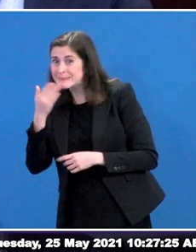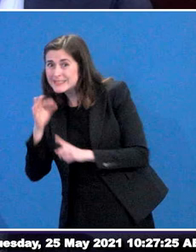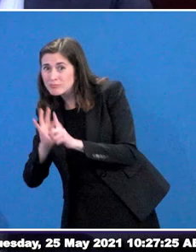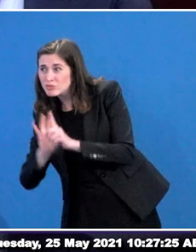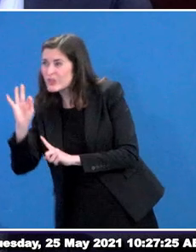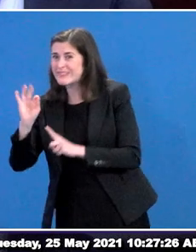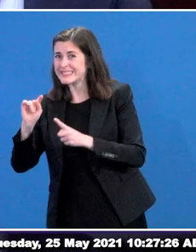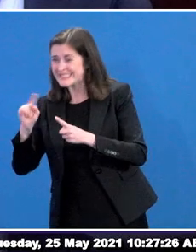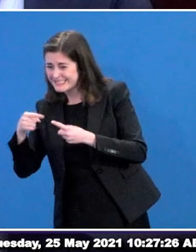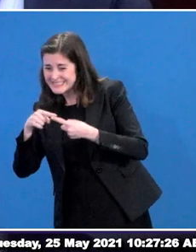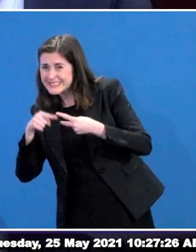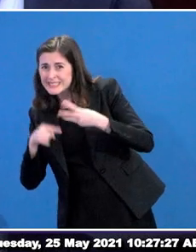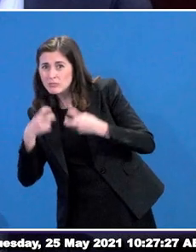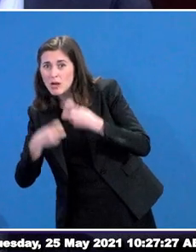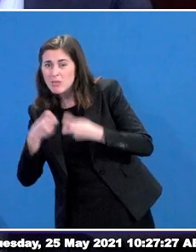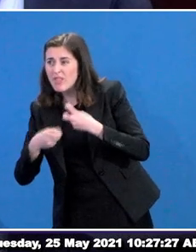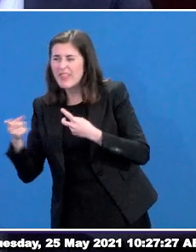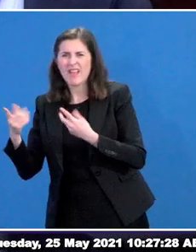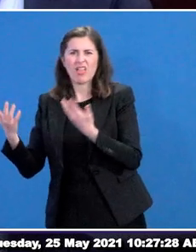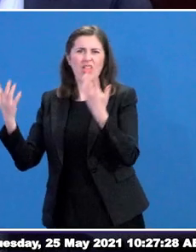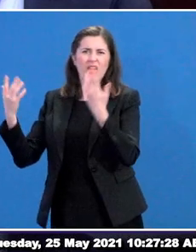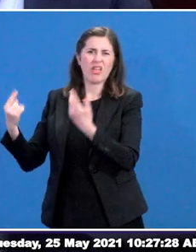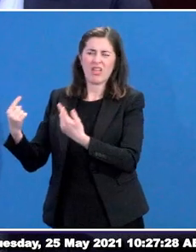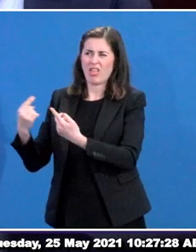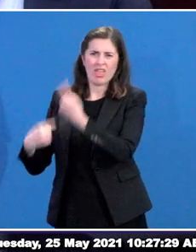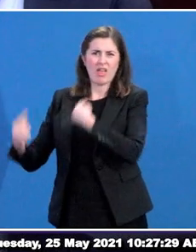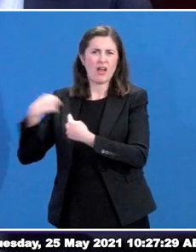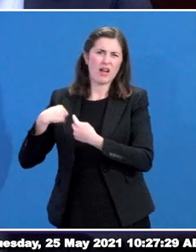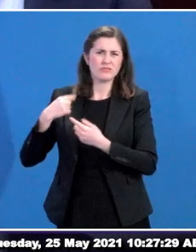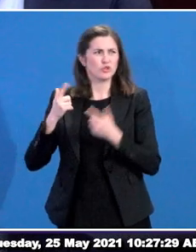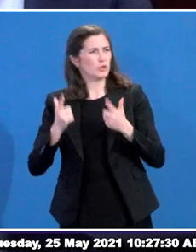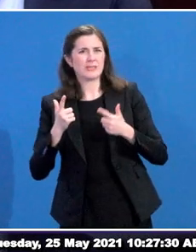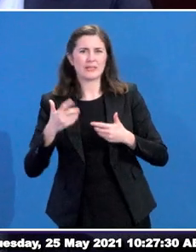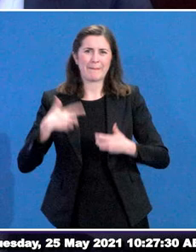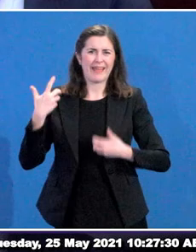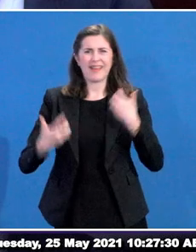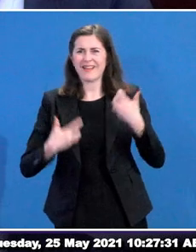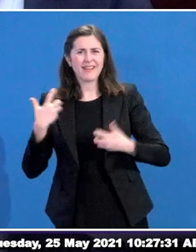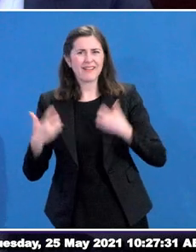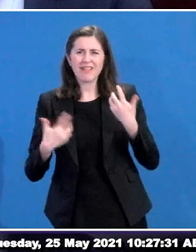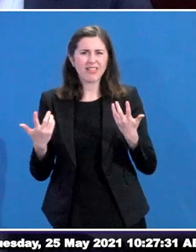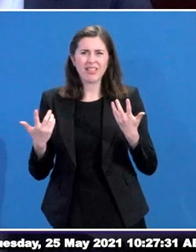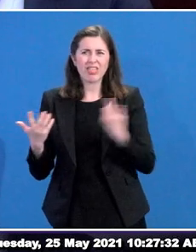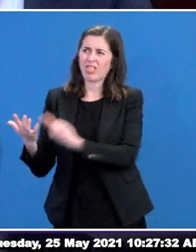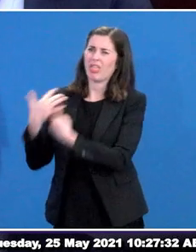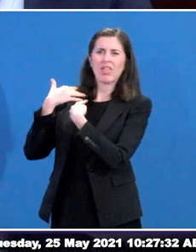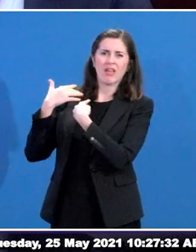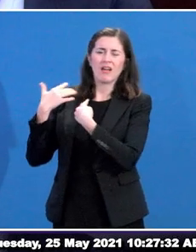the system to get the message out there, I was cut down at every opportunity.